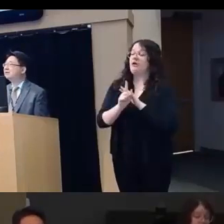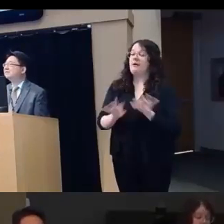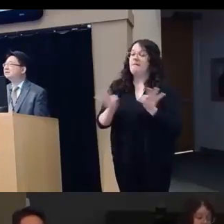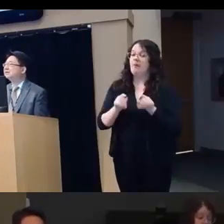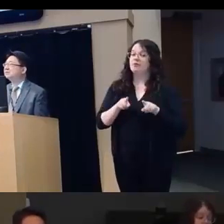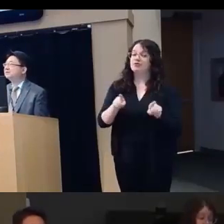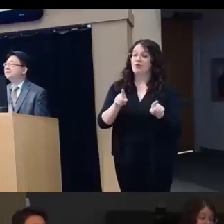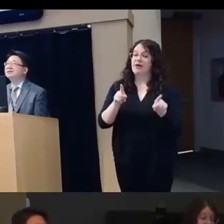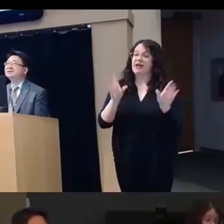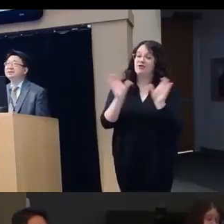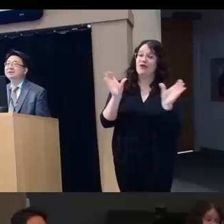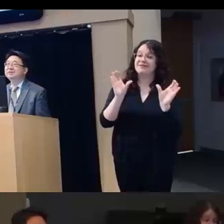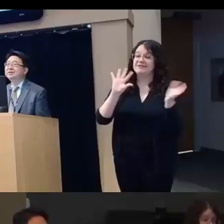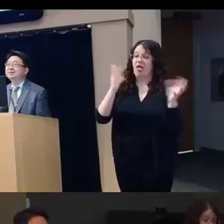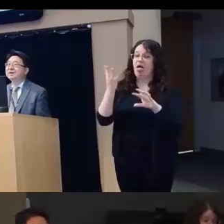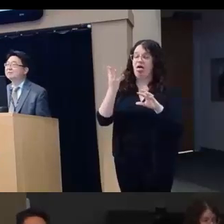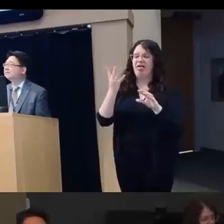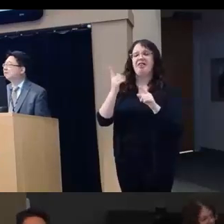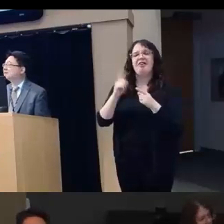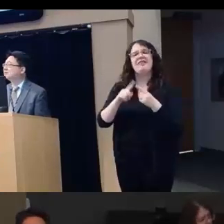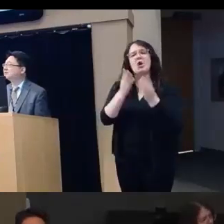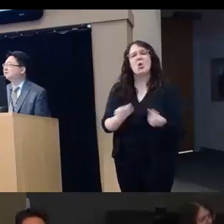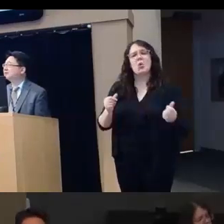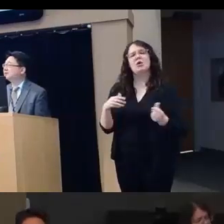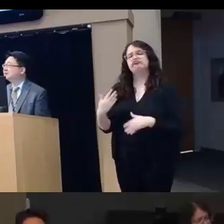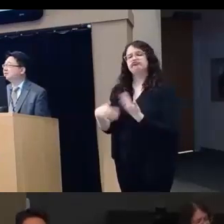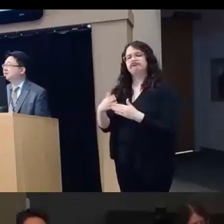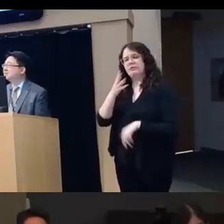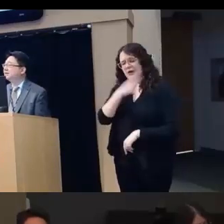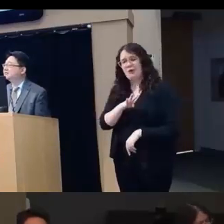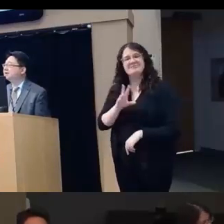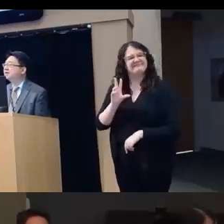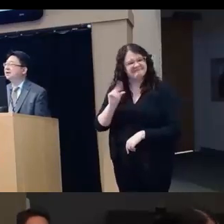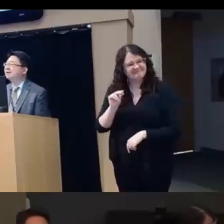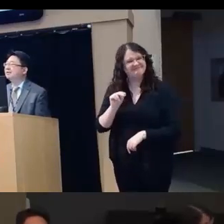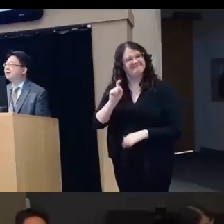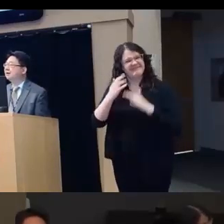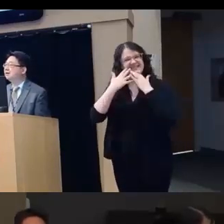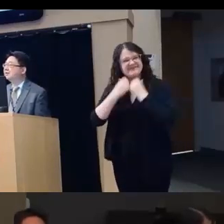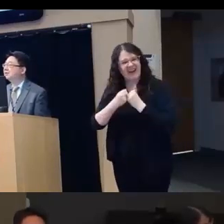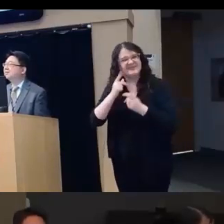wonderful things over the years during the time of crisis but as you are now heading